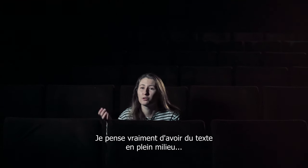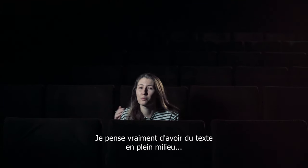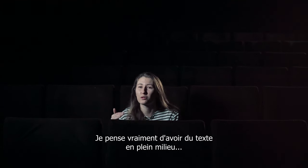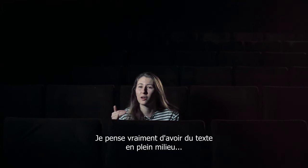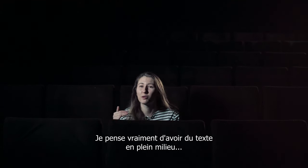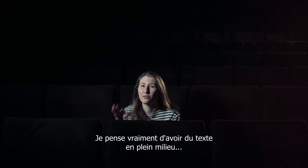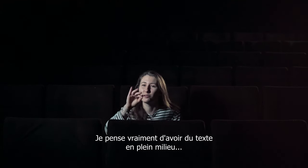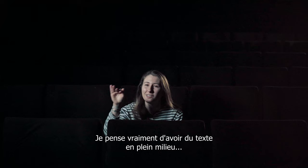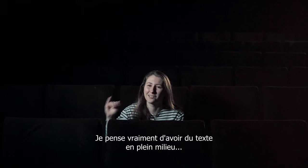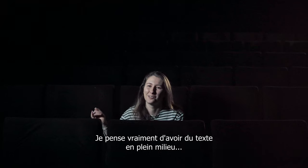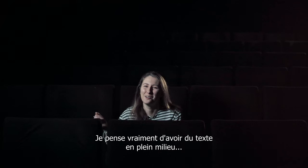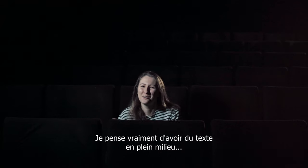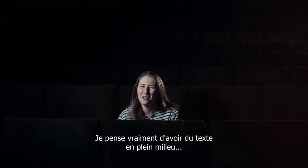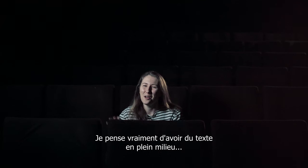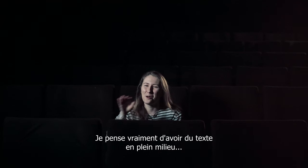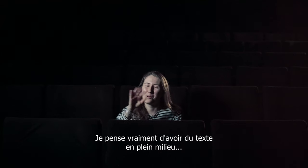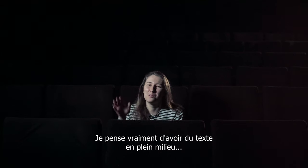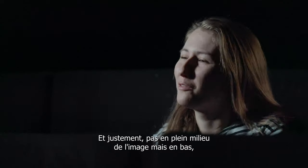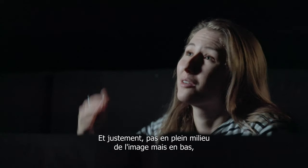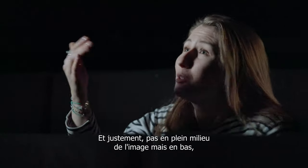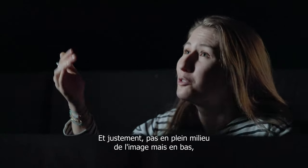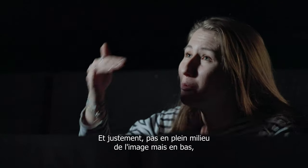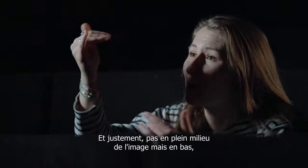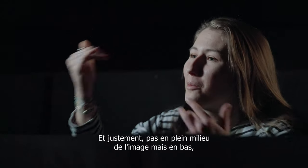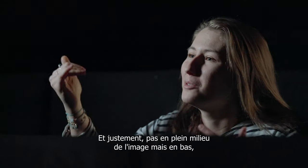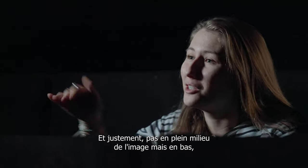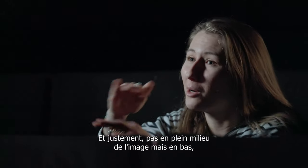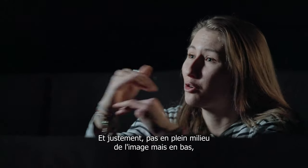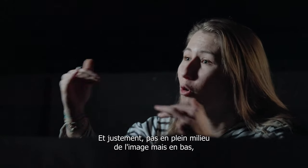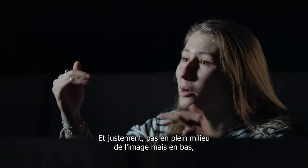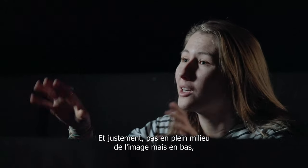I really think about having text right in the middle... And precisely, not right in the middle of the image but at the bottom,